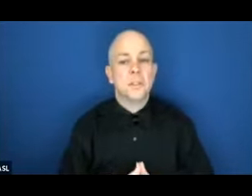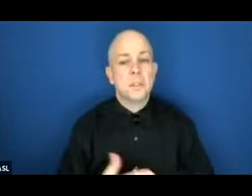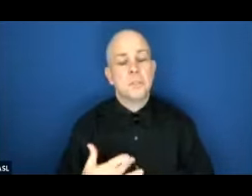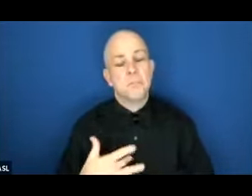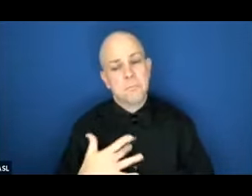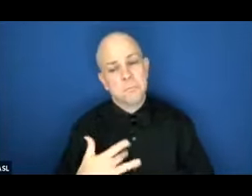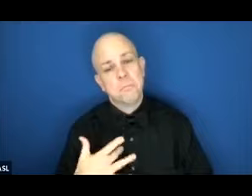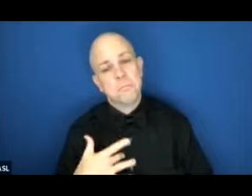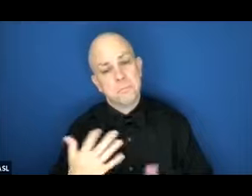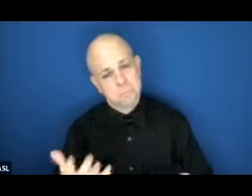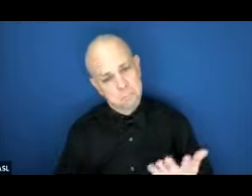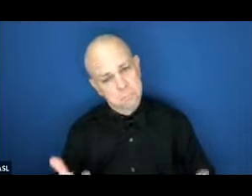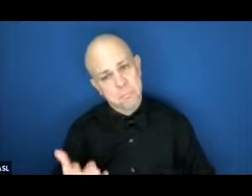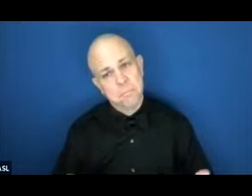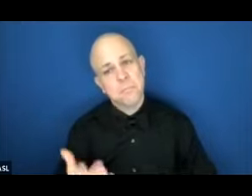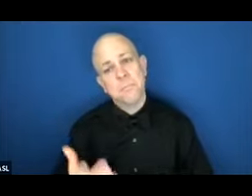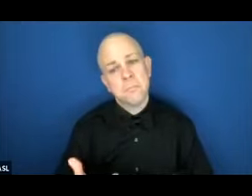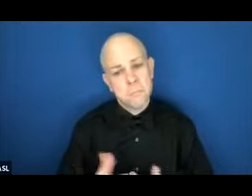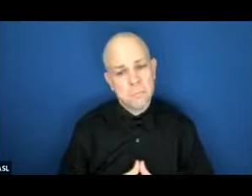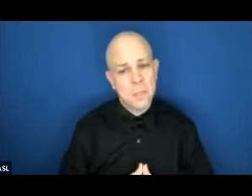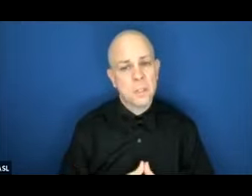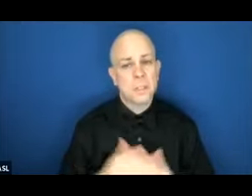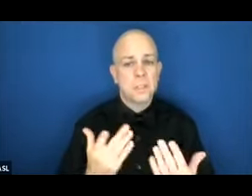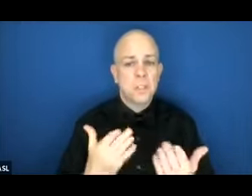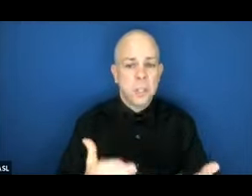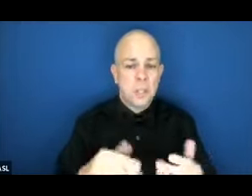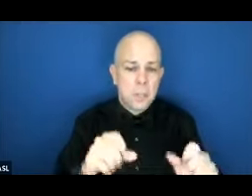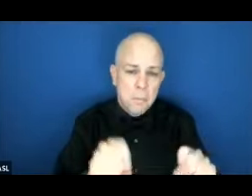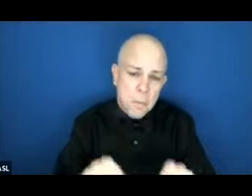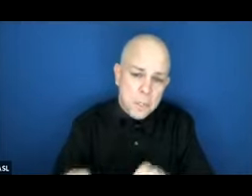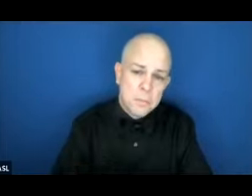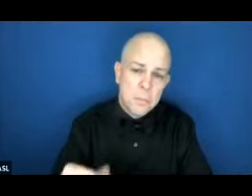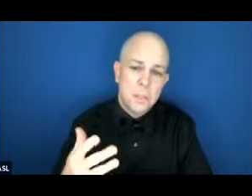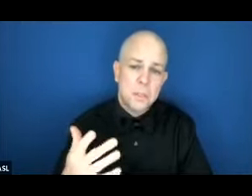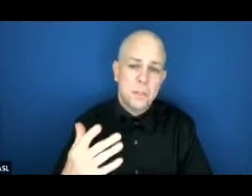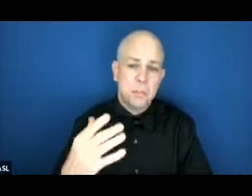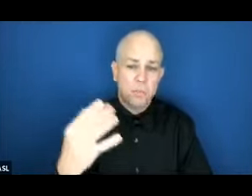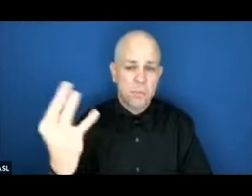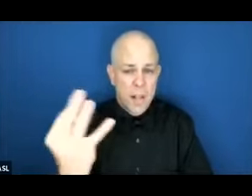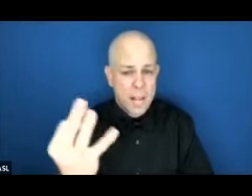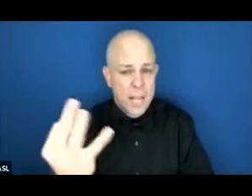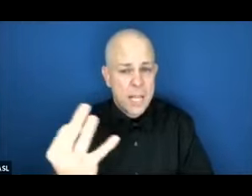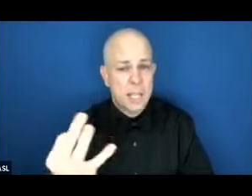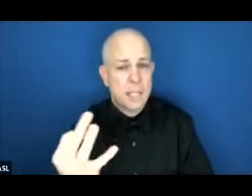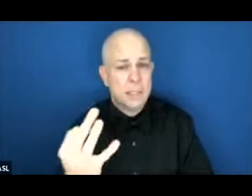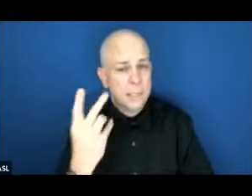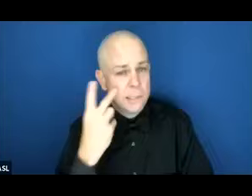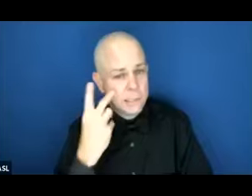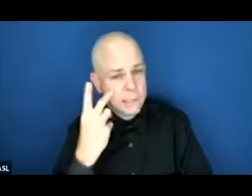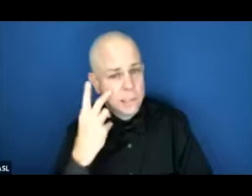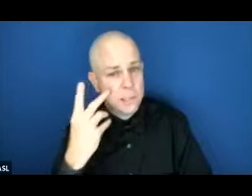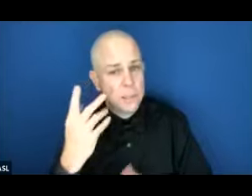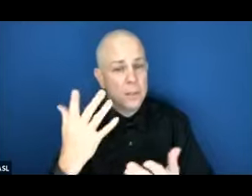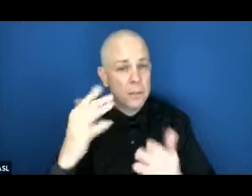that there could be a weather system on Friday there's some models are fluctuating with that so